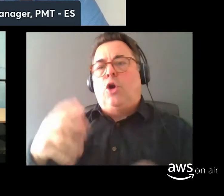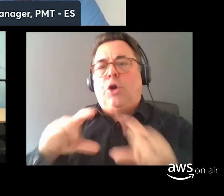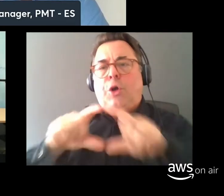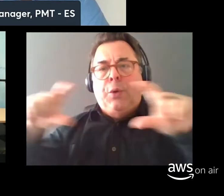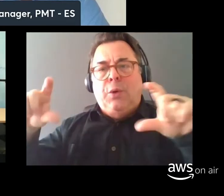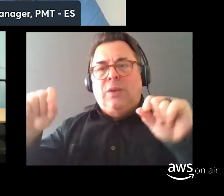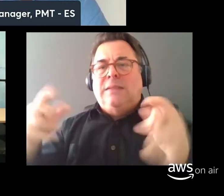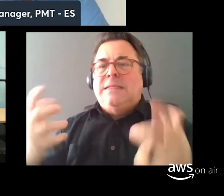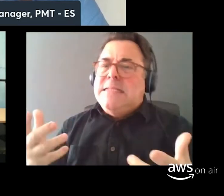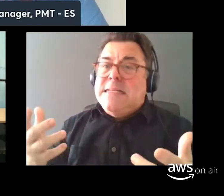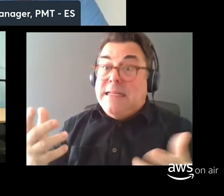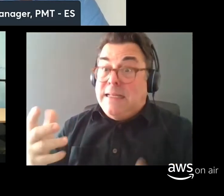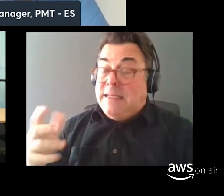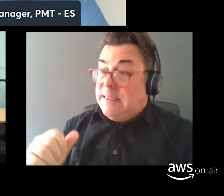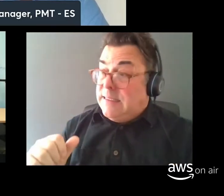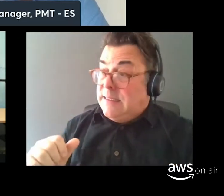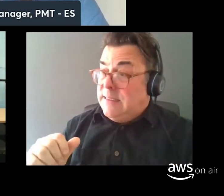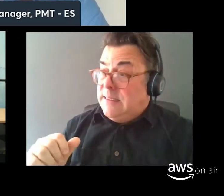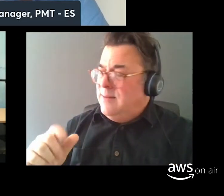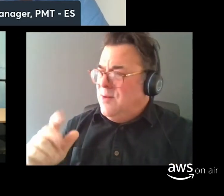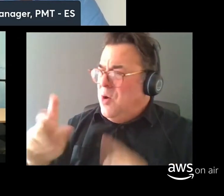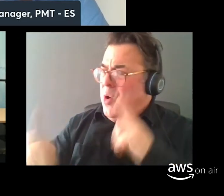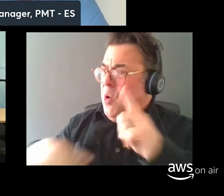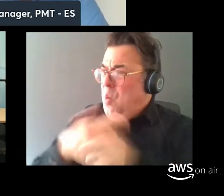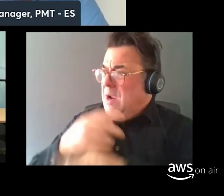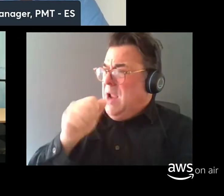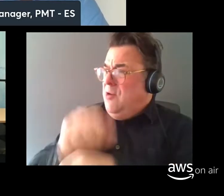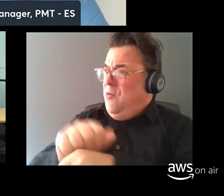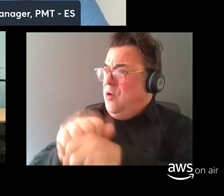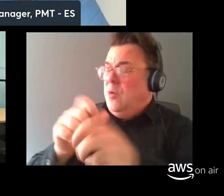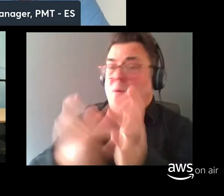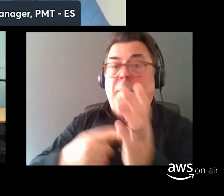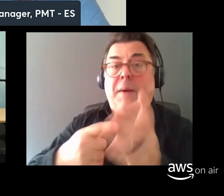But is that the only workload that you're really thinking about, or should be thinking about as a customer